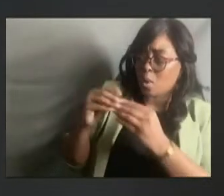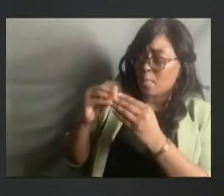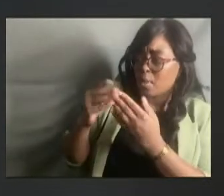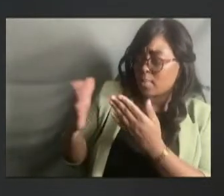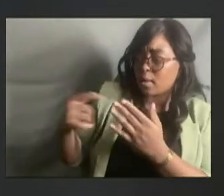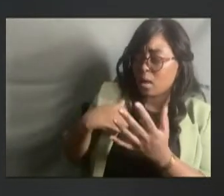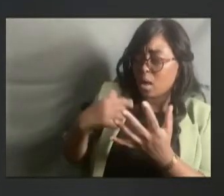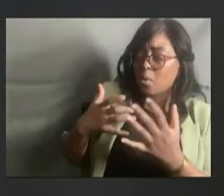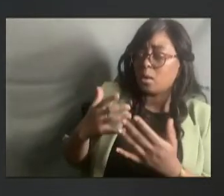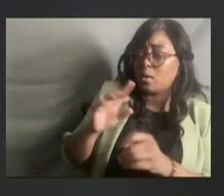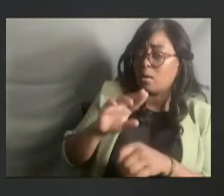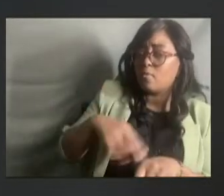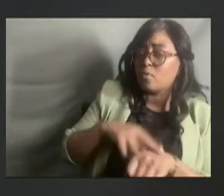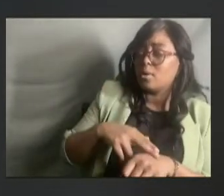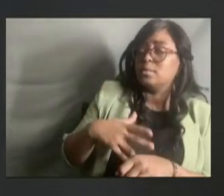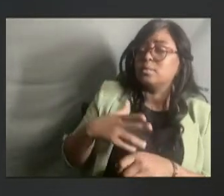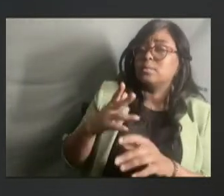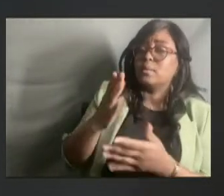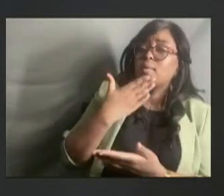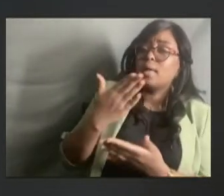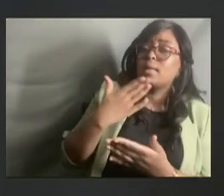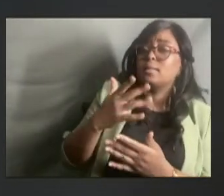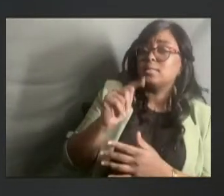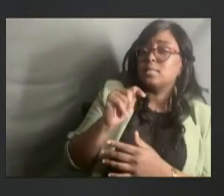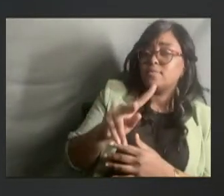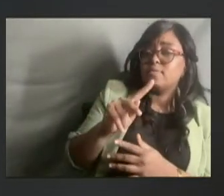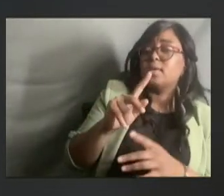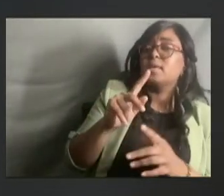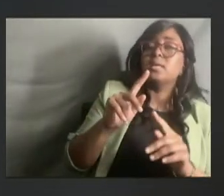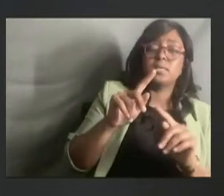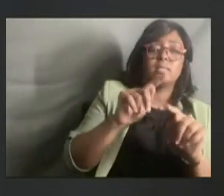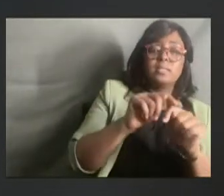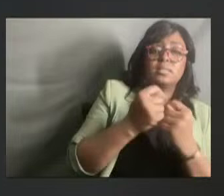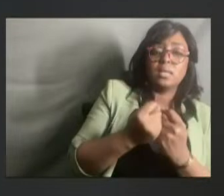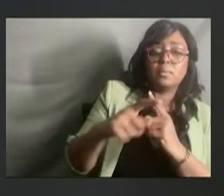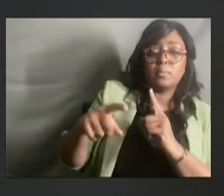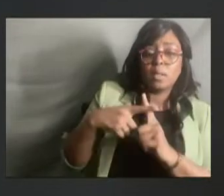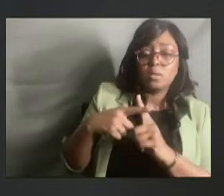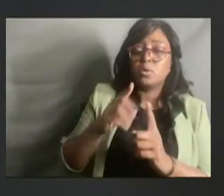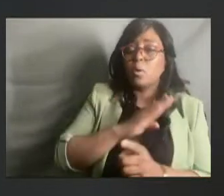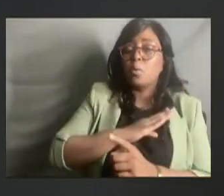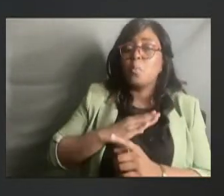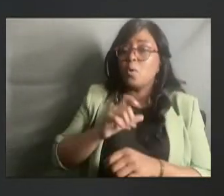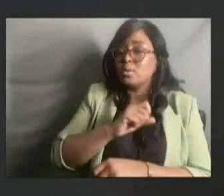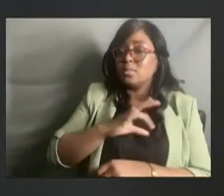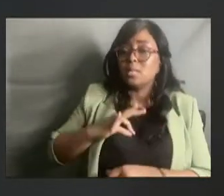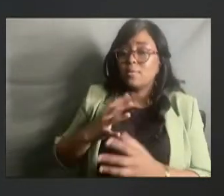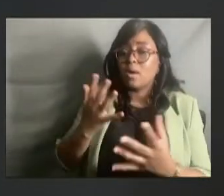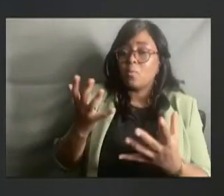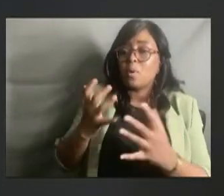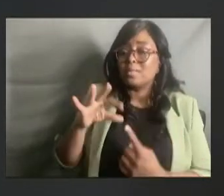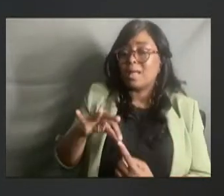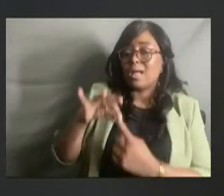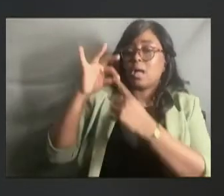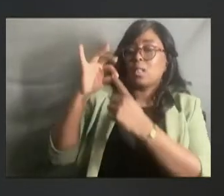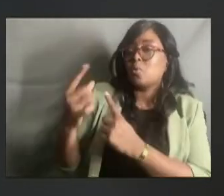TV. And yes, one more thing. I want to of course, thank the TV